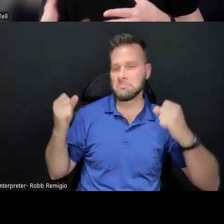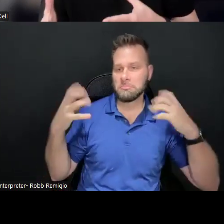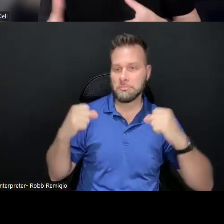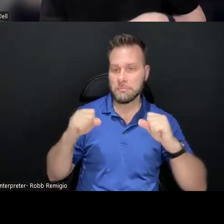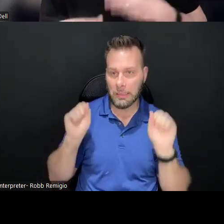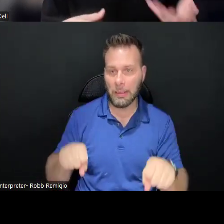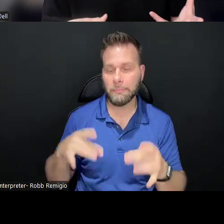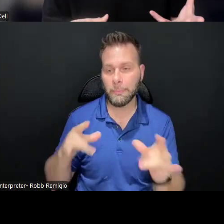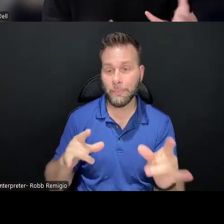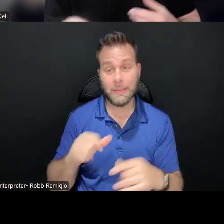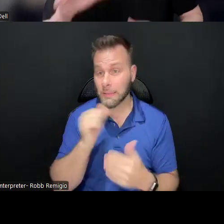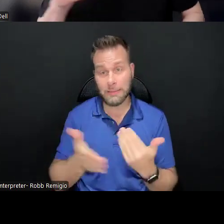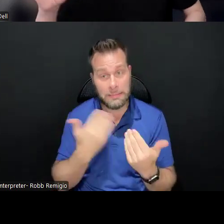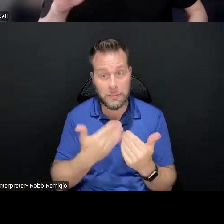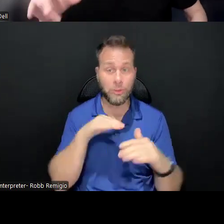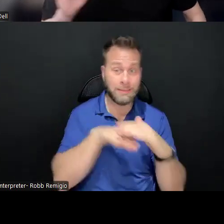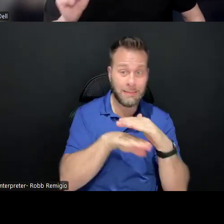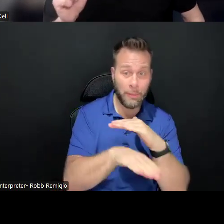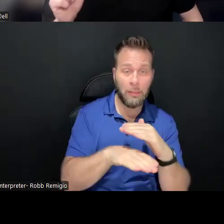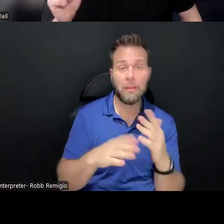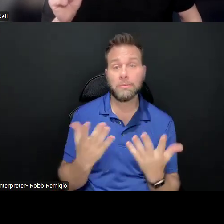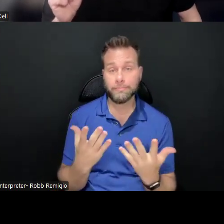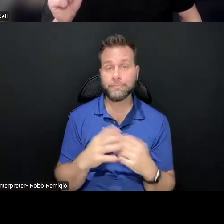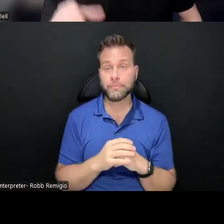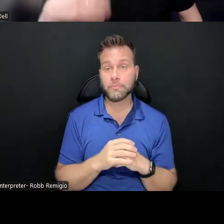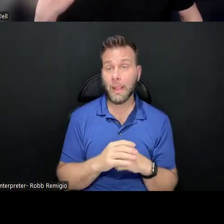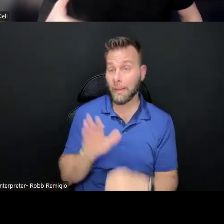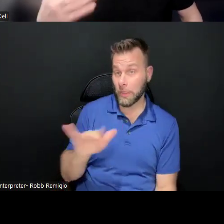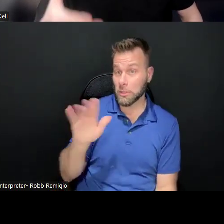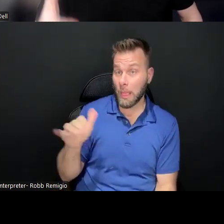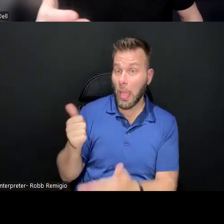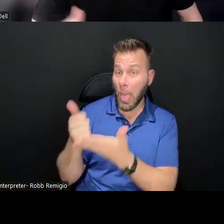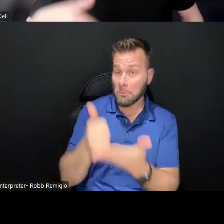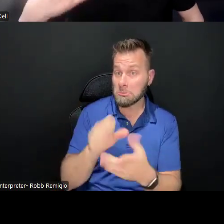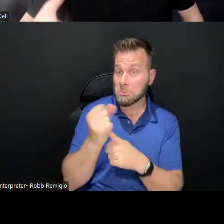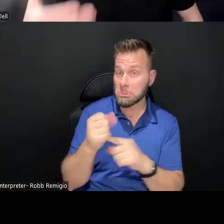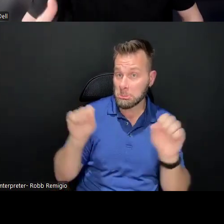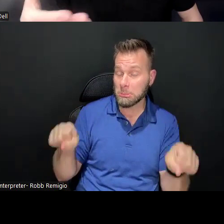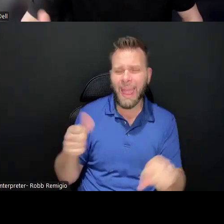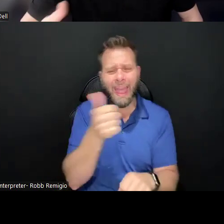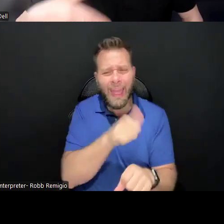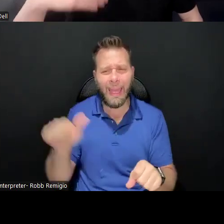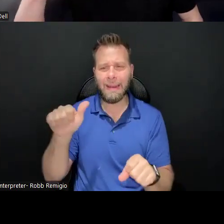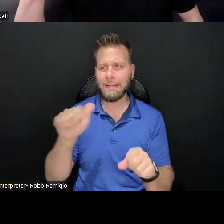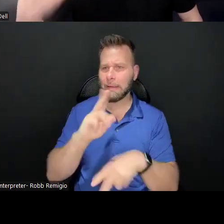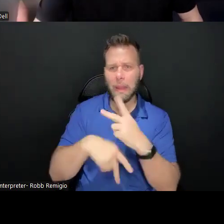fluent in American Sign Language, or it is not easy or Fingerspelling is, and that is